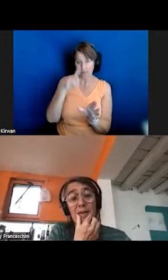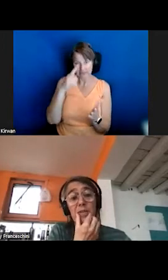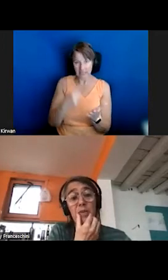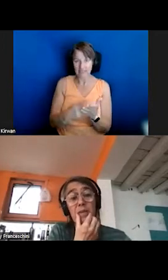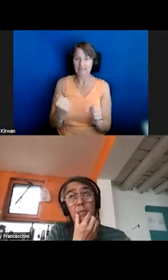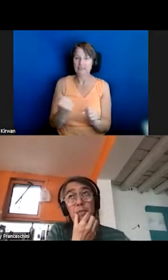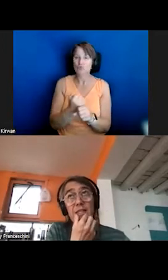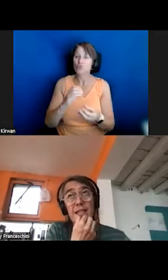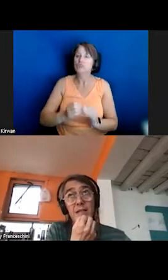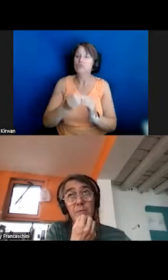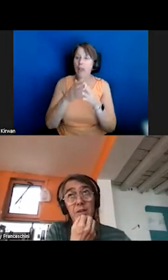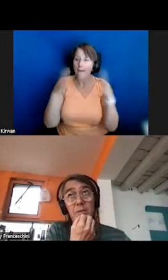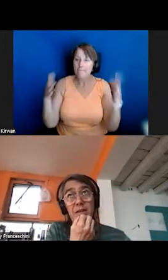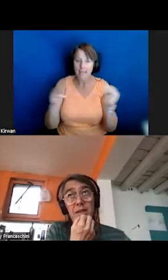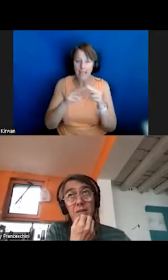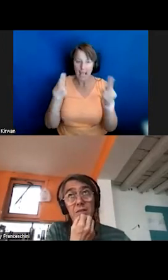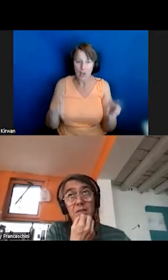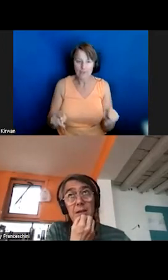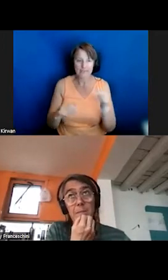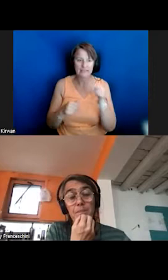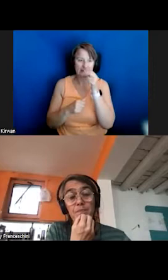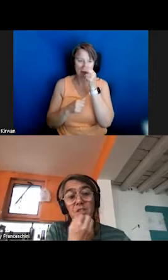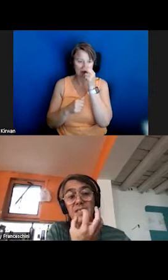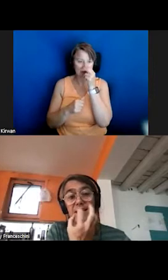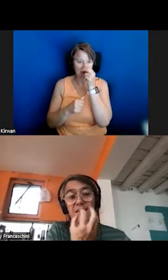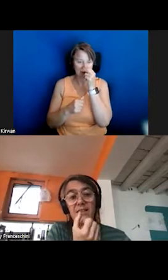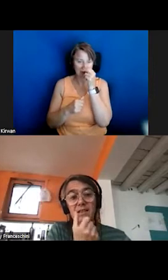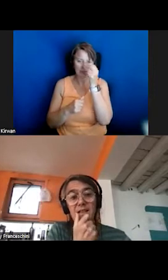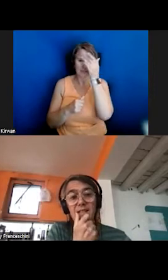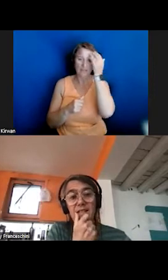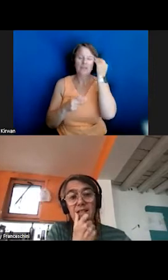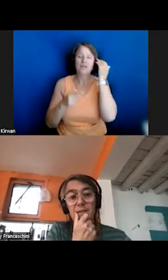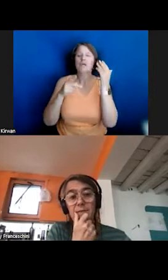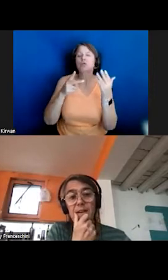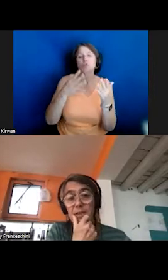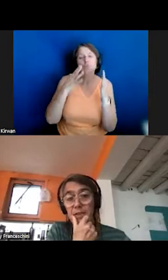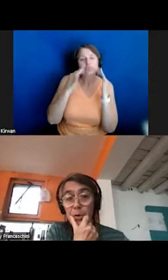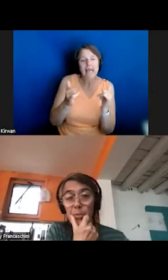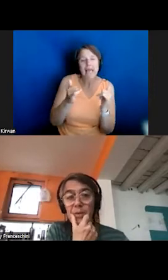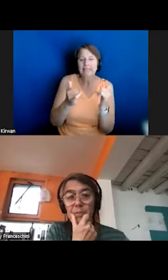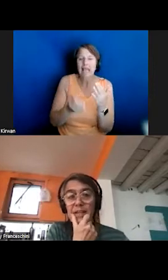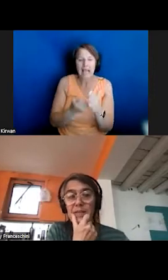and we did a temporary bake house to test out this idea of having a permanent bakehouse.